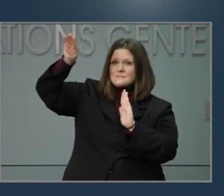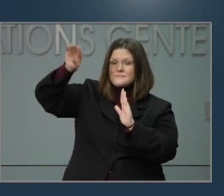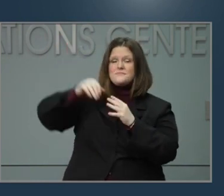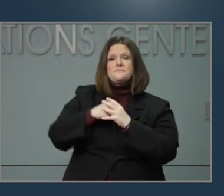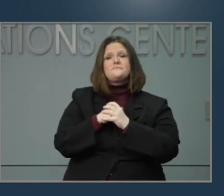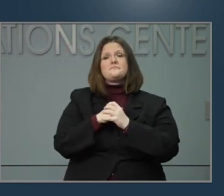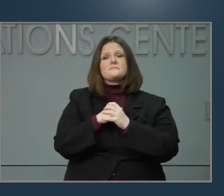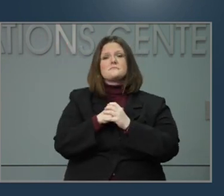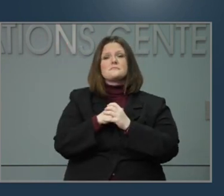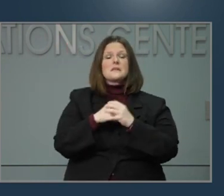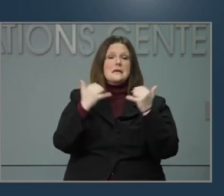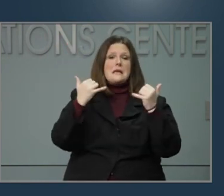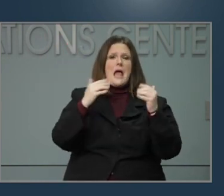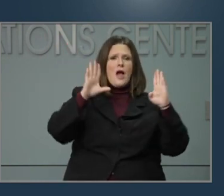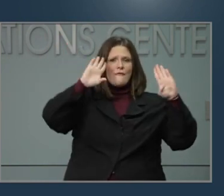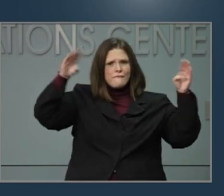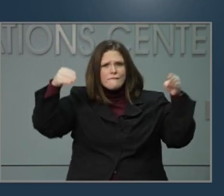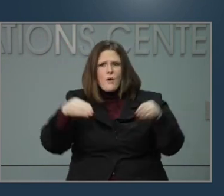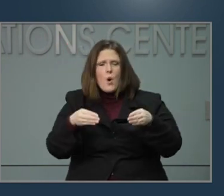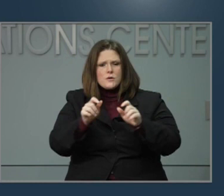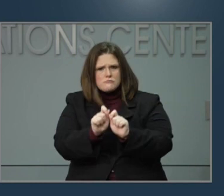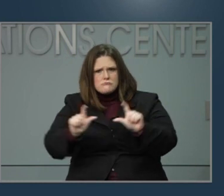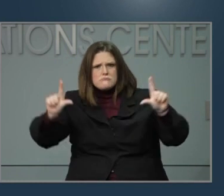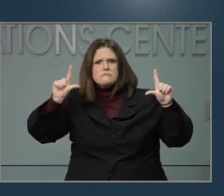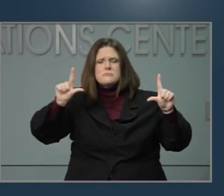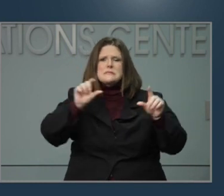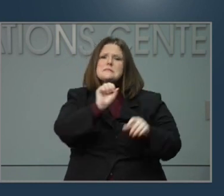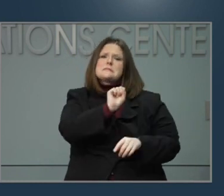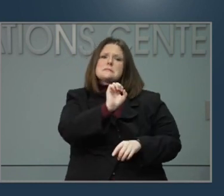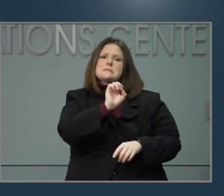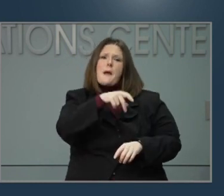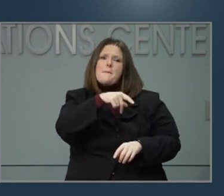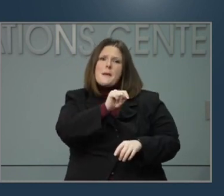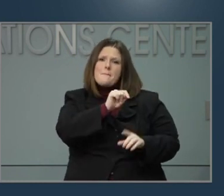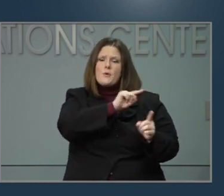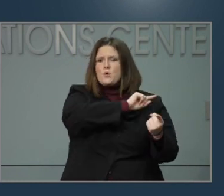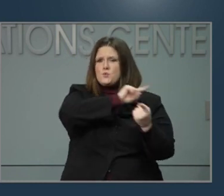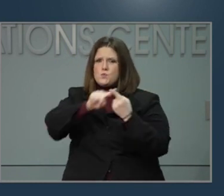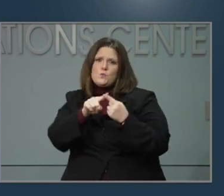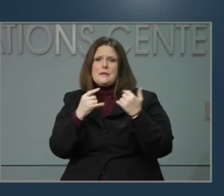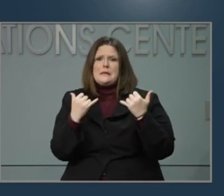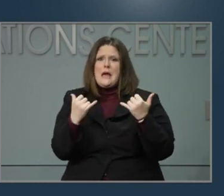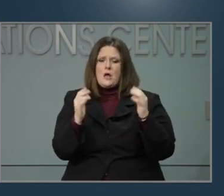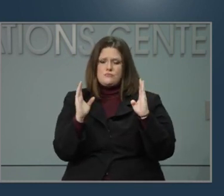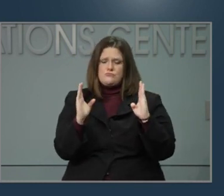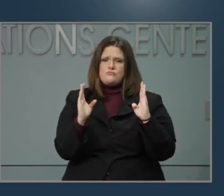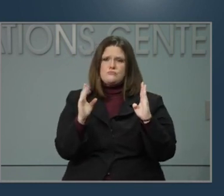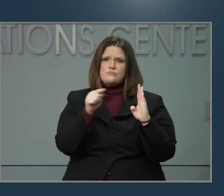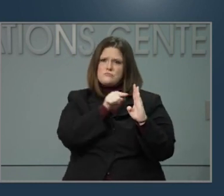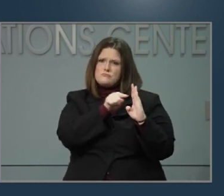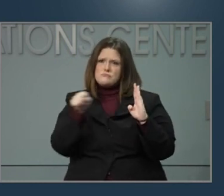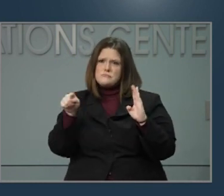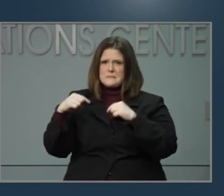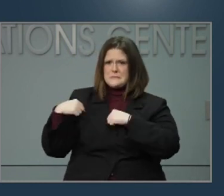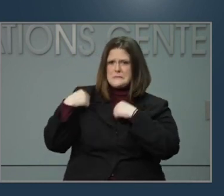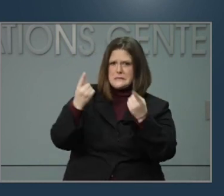WE ARE EXPERIENCING A NEW PEAK. IF WE NARROW IN ON THE TRAJECTORY OF CASES FROM EARLY